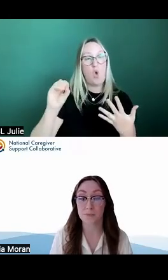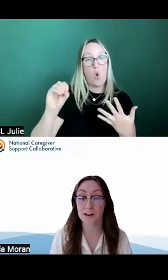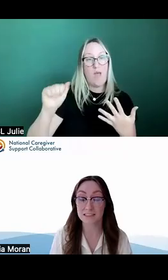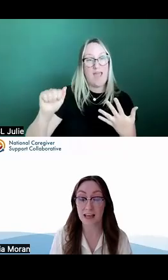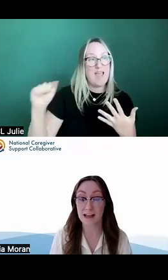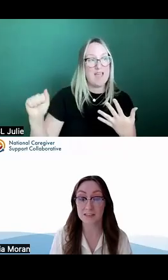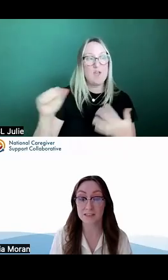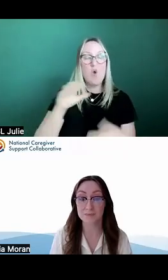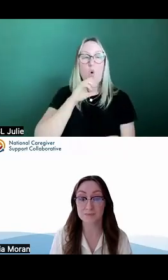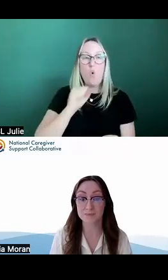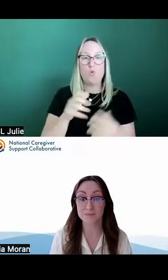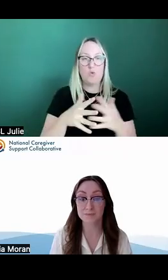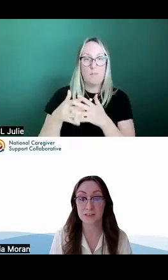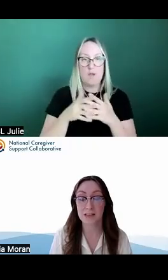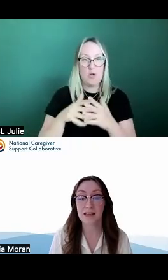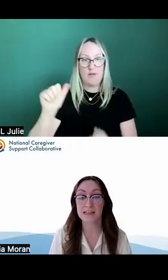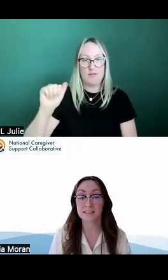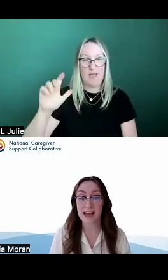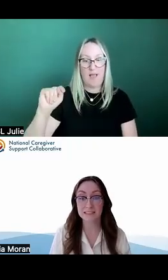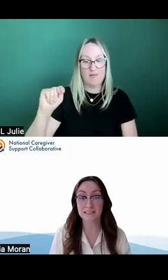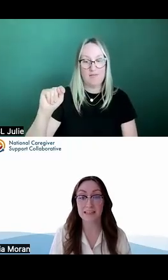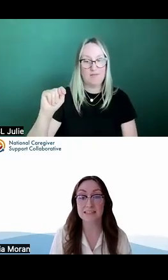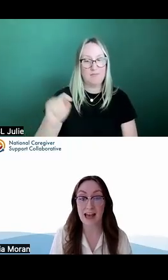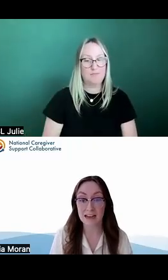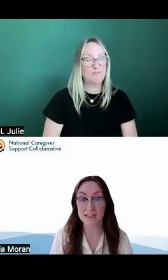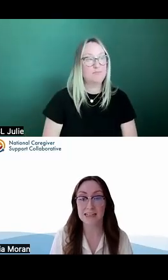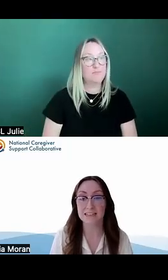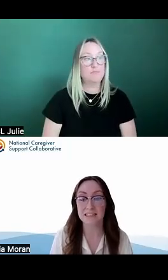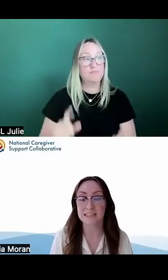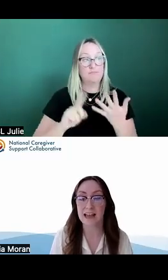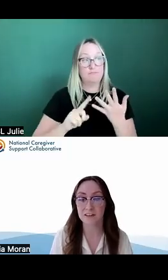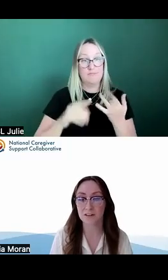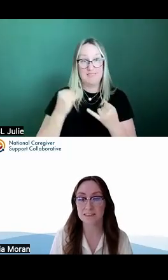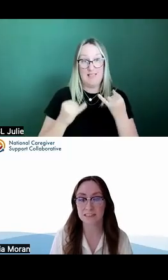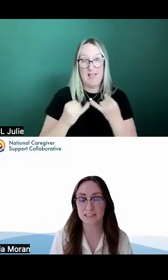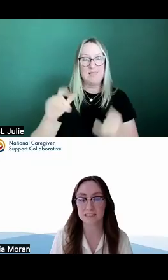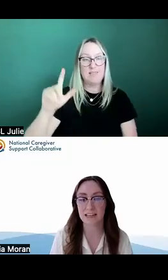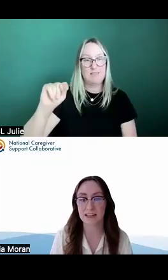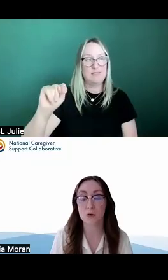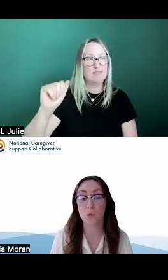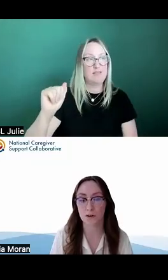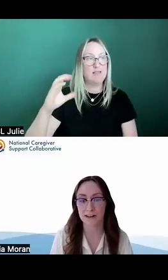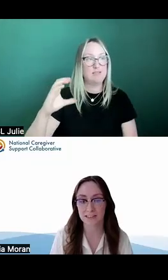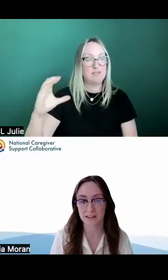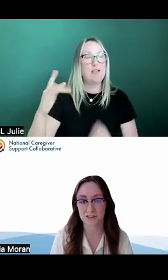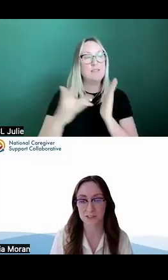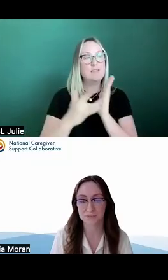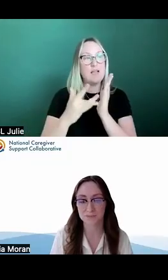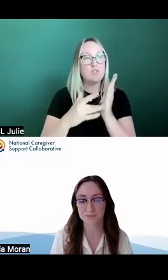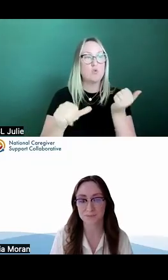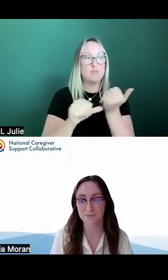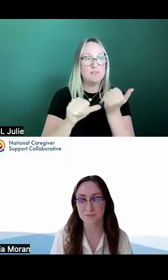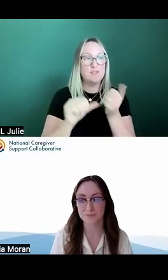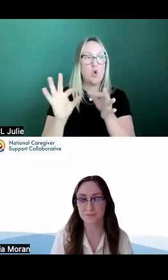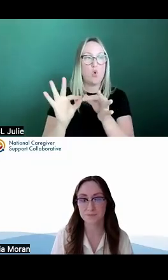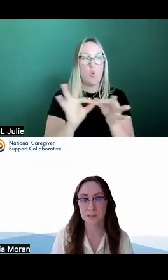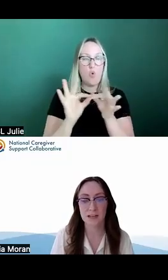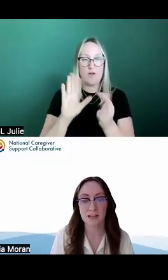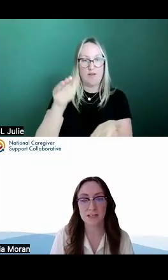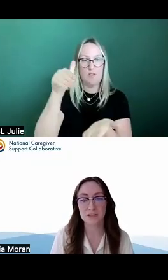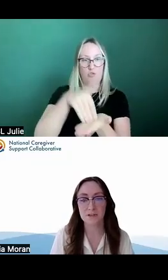Americans Act. Lastly, TACC is the Technical Assistance and Coordinating Center. So now